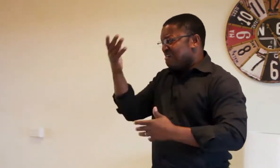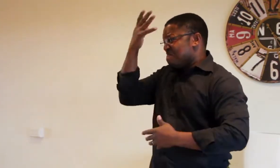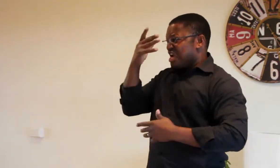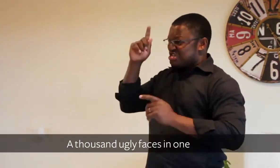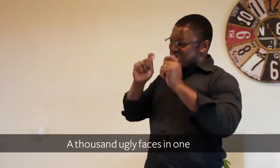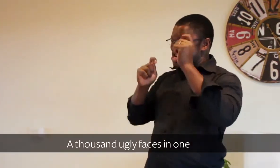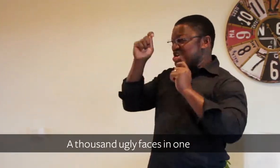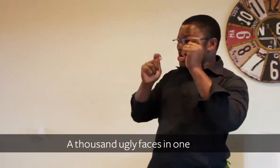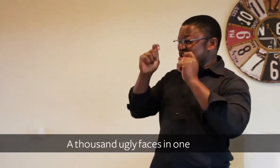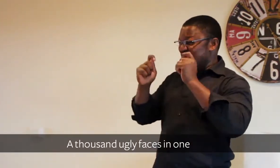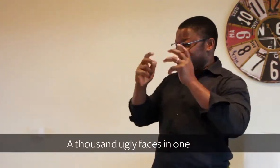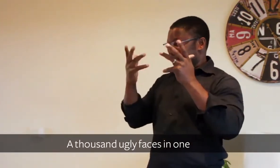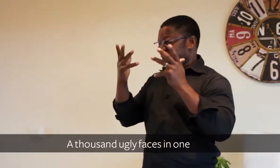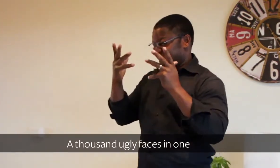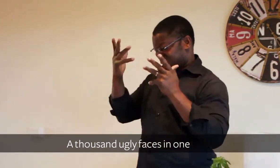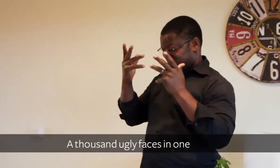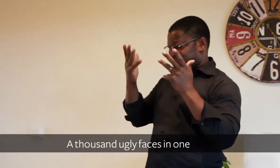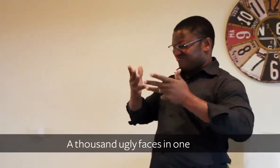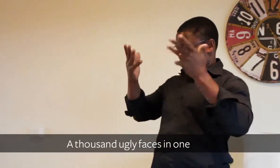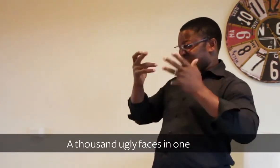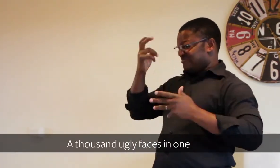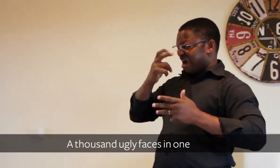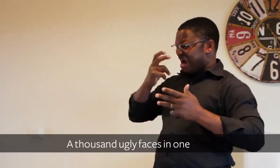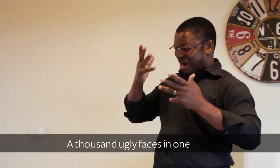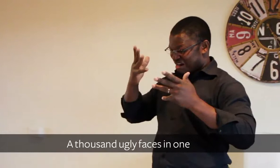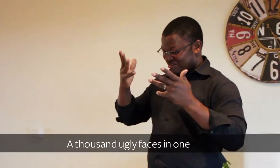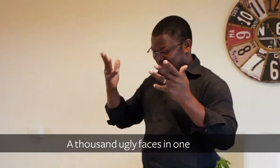a thousand ugly faces in one